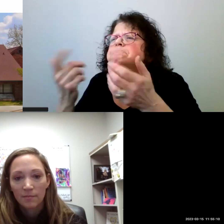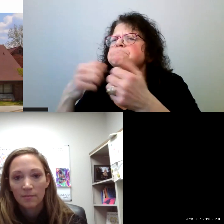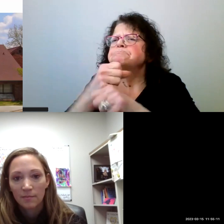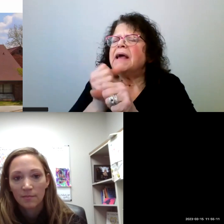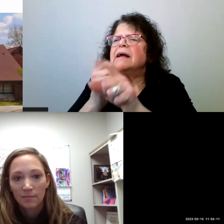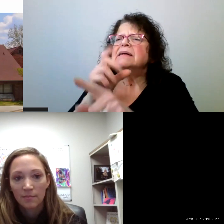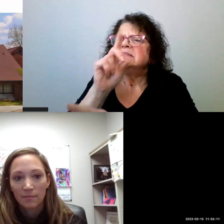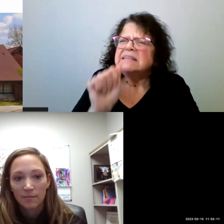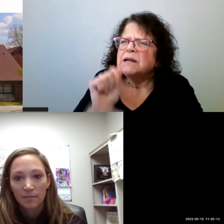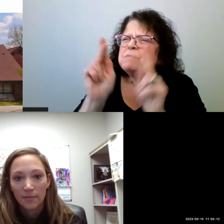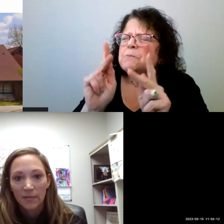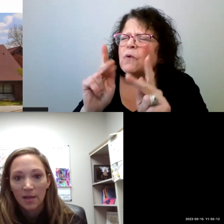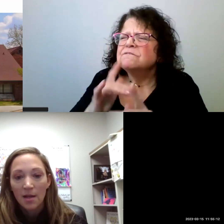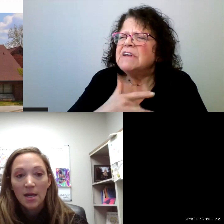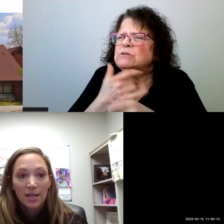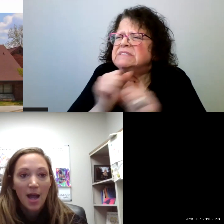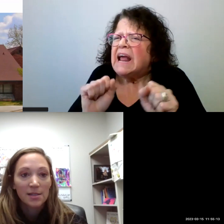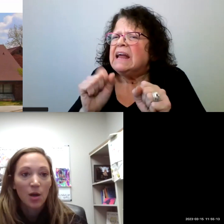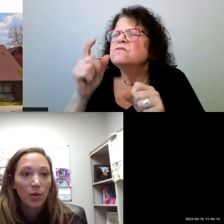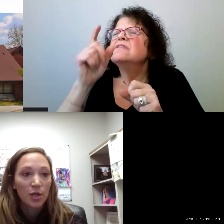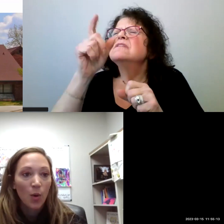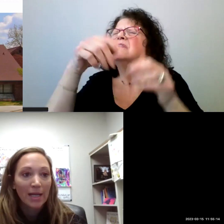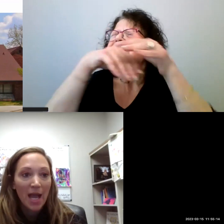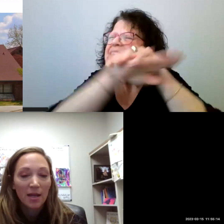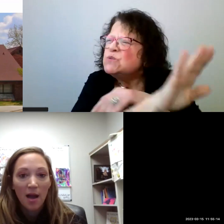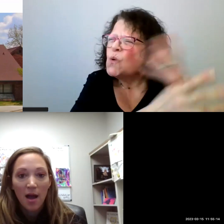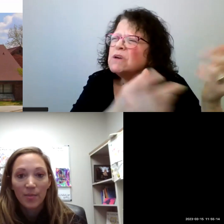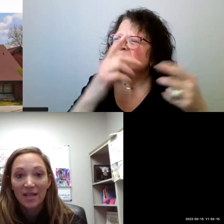levels are so high? Lindsay Weaver: Yeah. So you know again, it